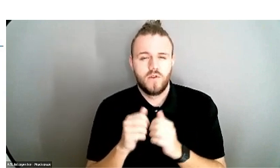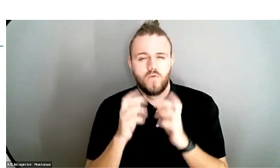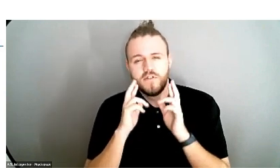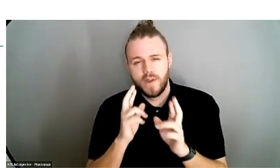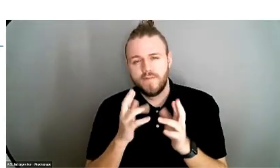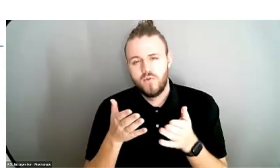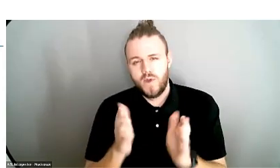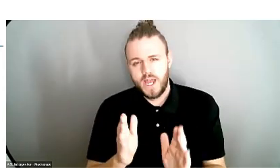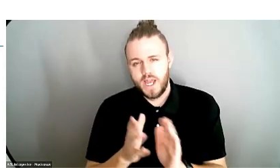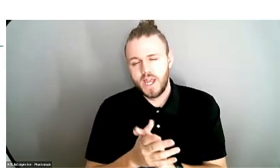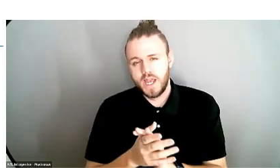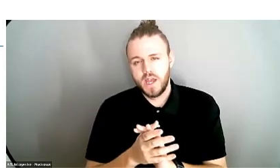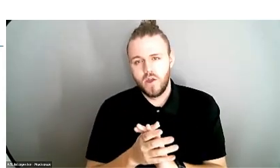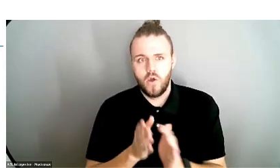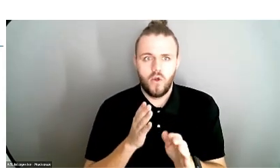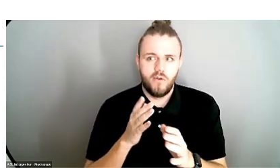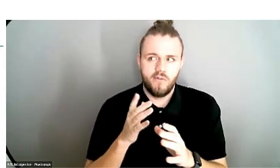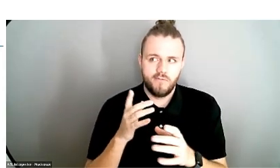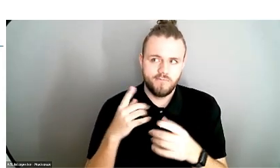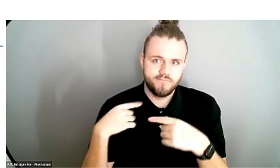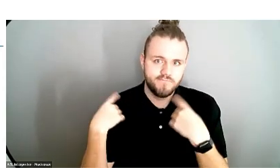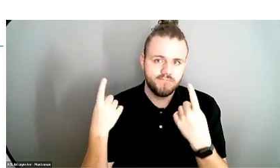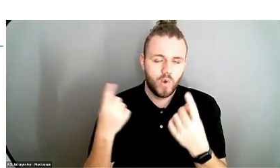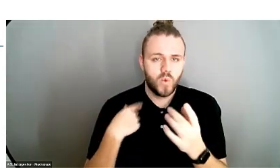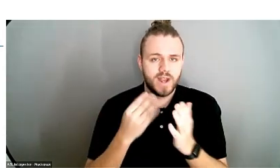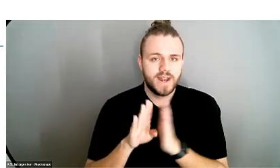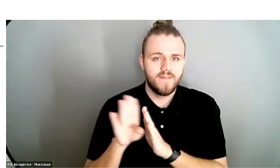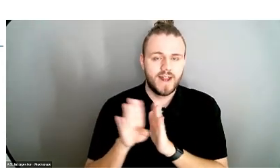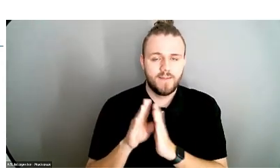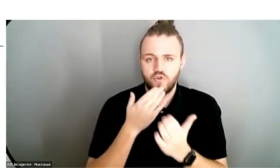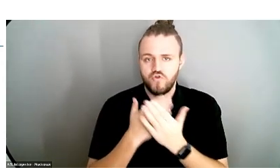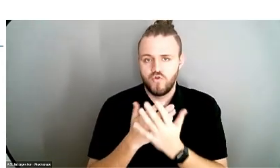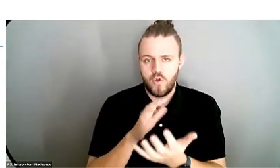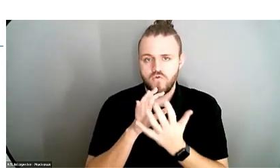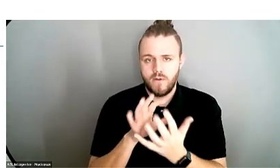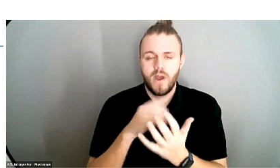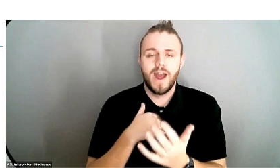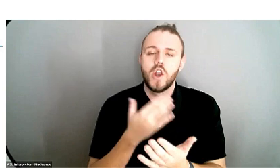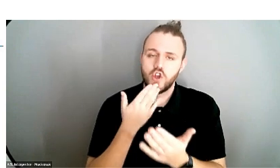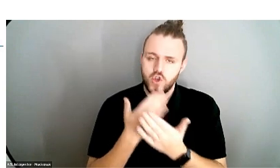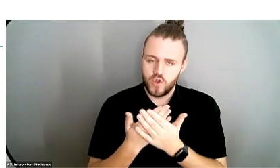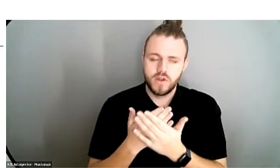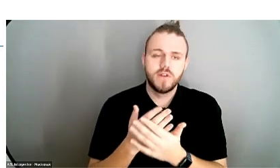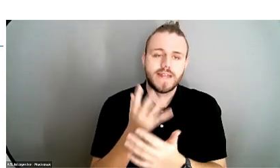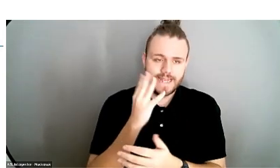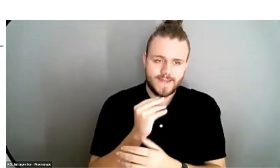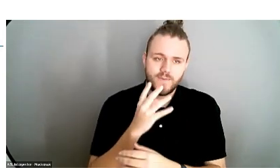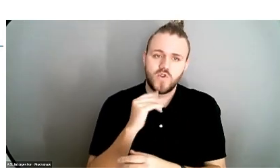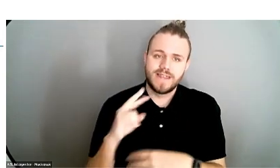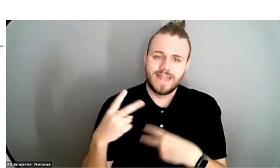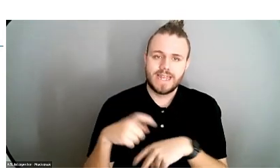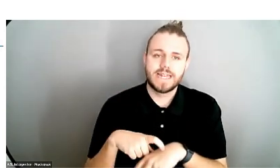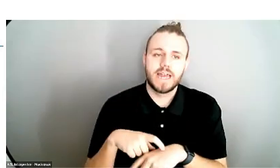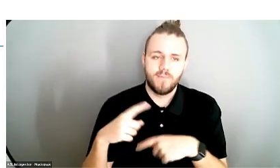And overtime we developed a very good rapport and she had a great obstetrical experience the second time around.